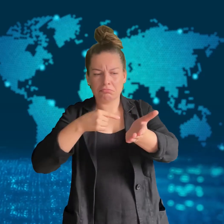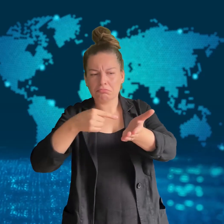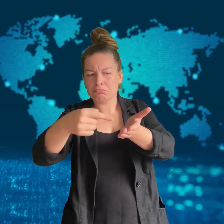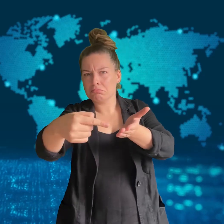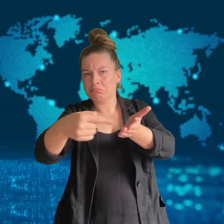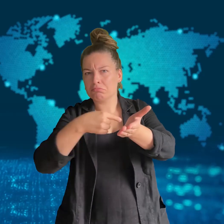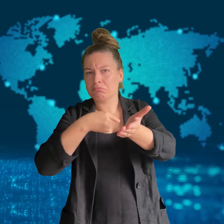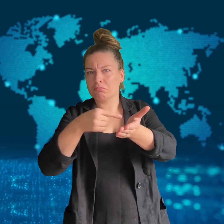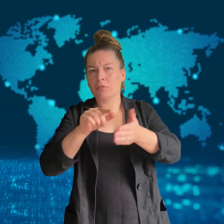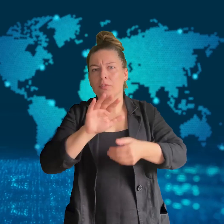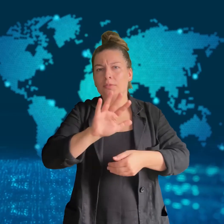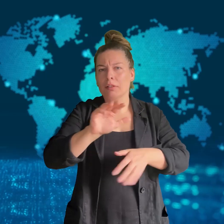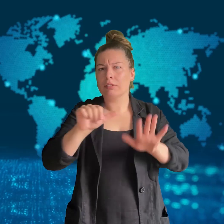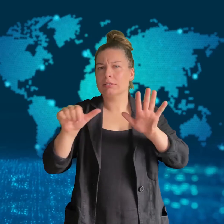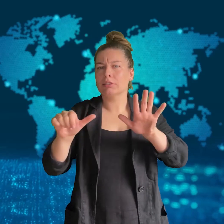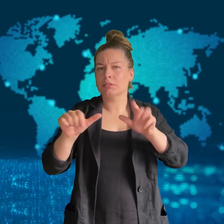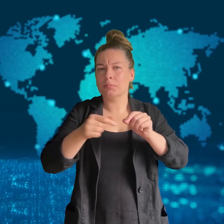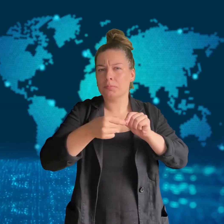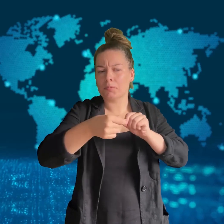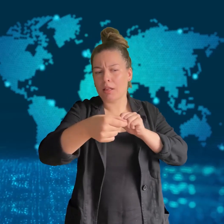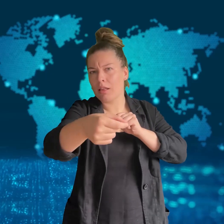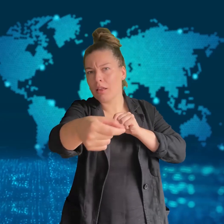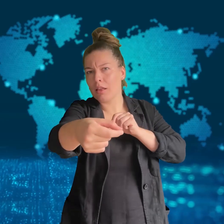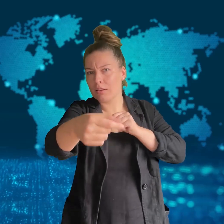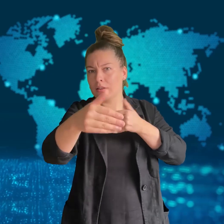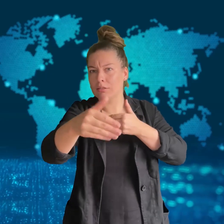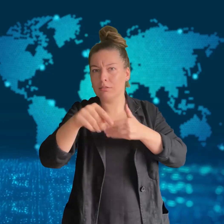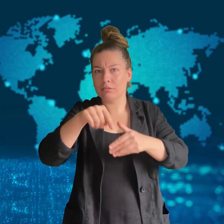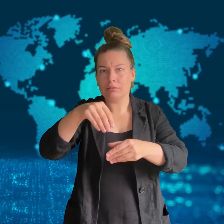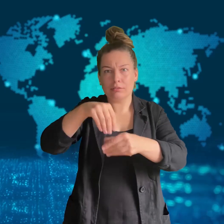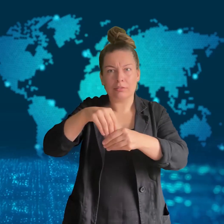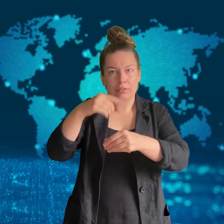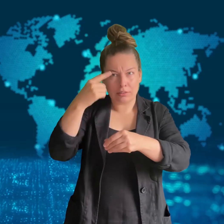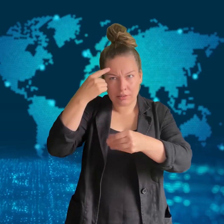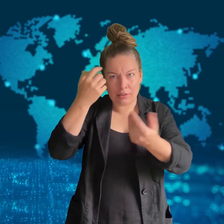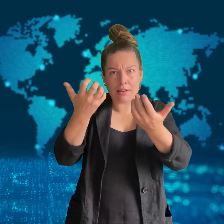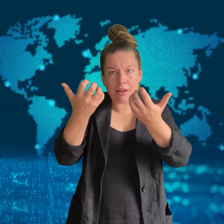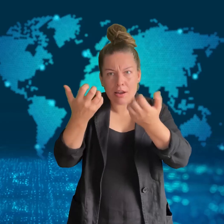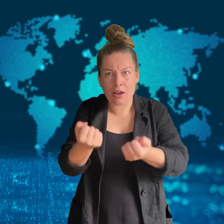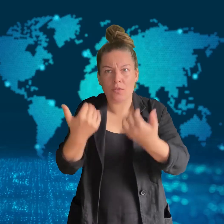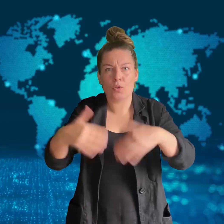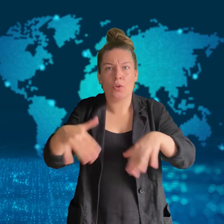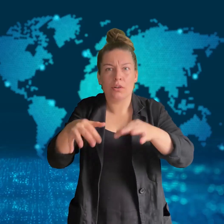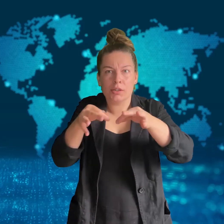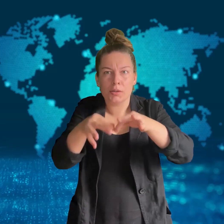the $40 million USD superyacht have asked for